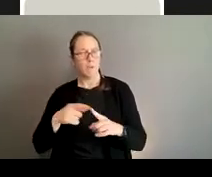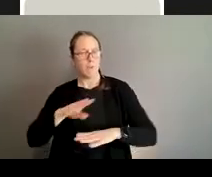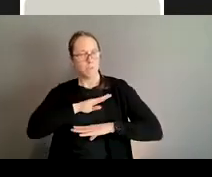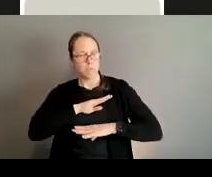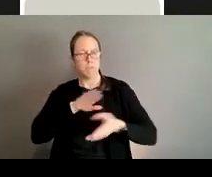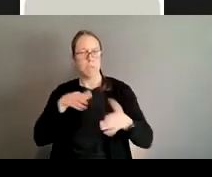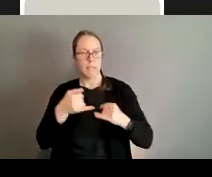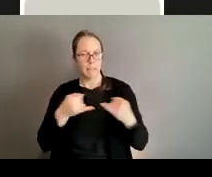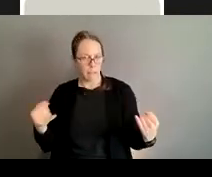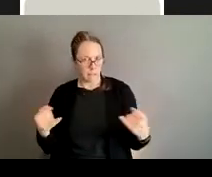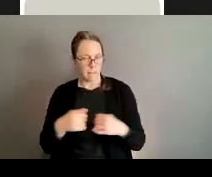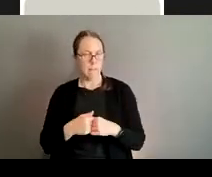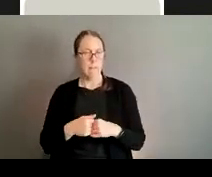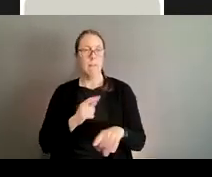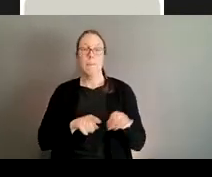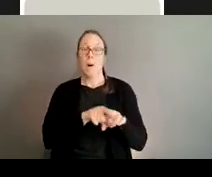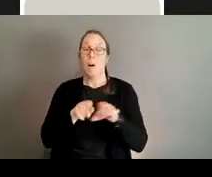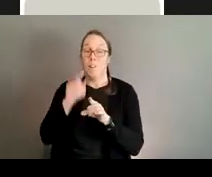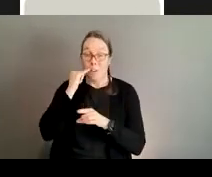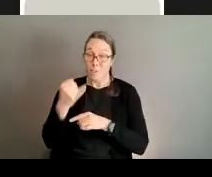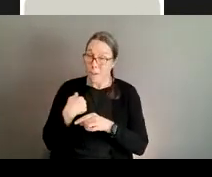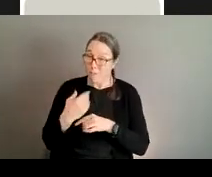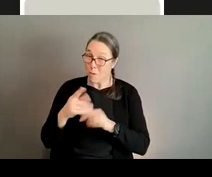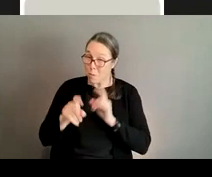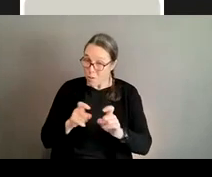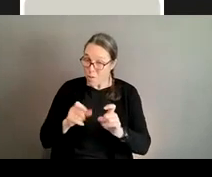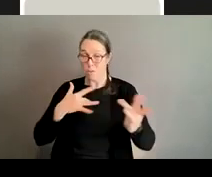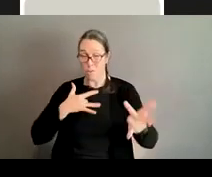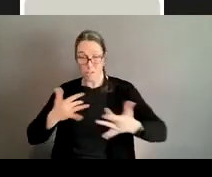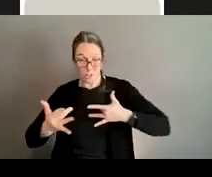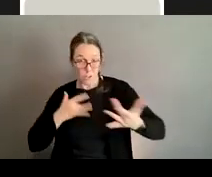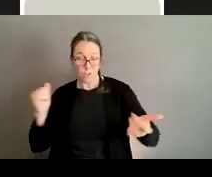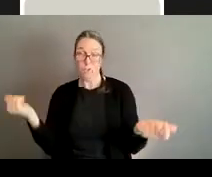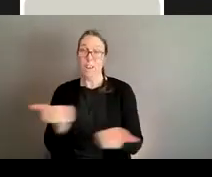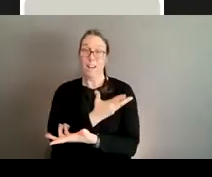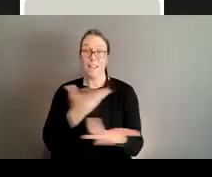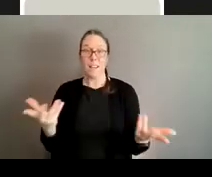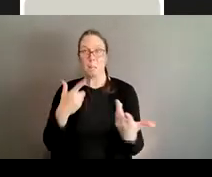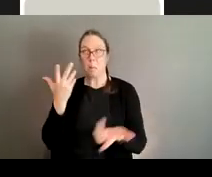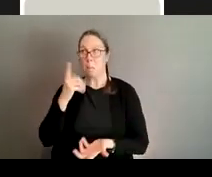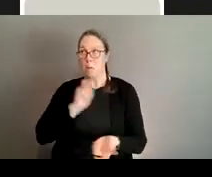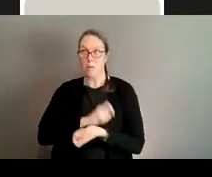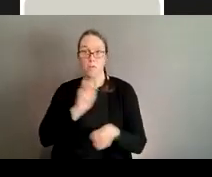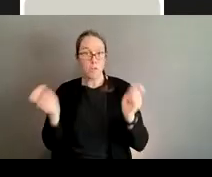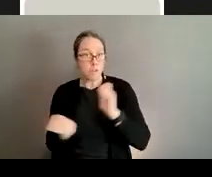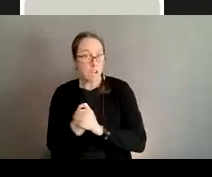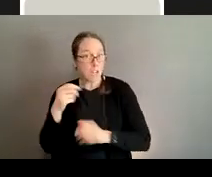But also if you do have questions or concerns either because of a change in your proposal